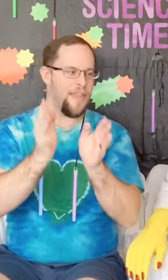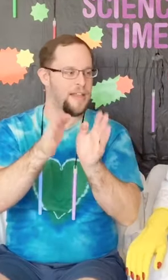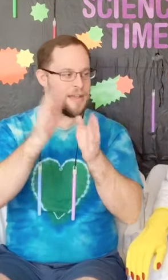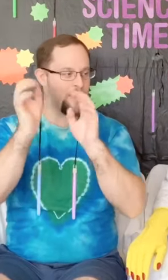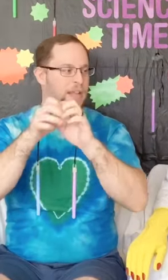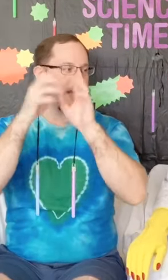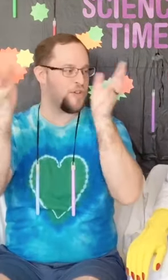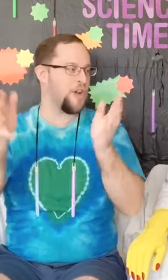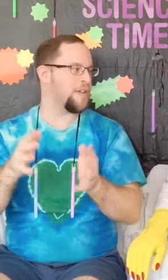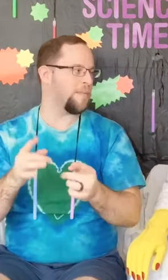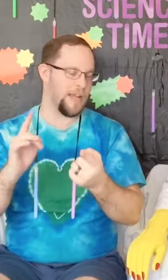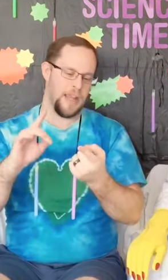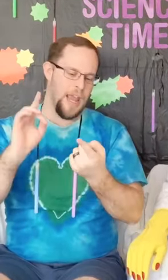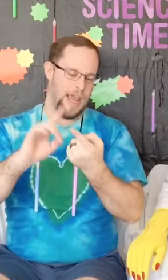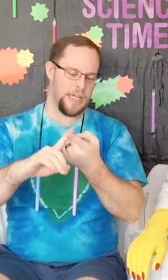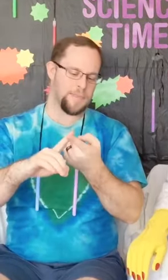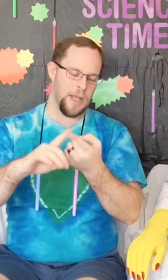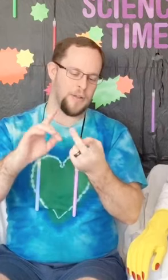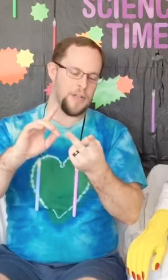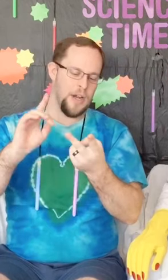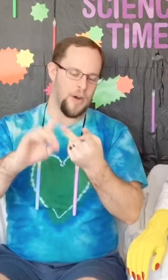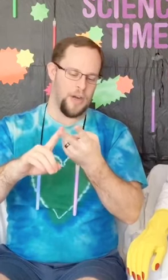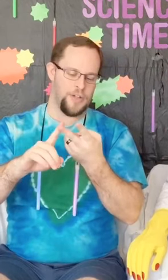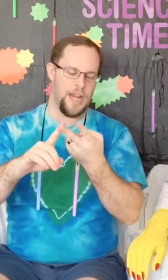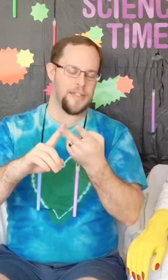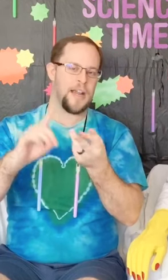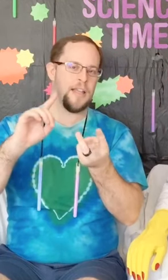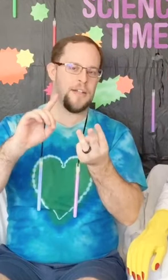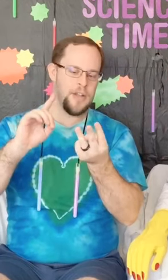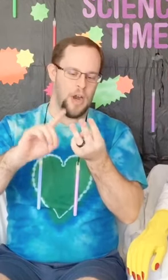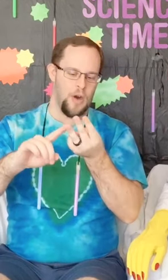then something like shows up, like, it explodes, or it changes colors, or it